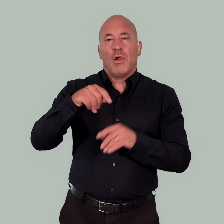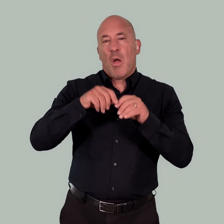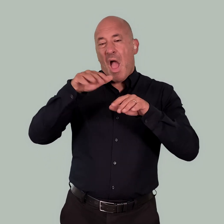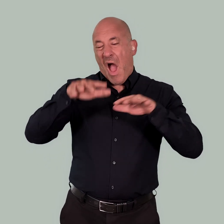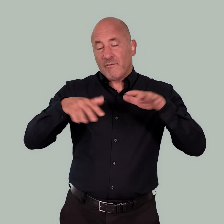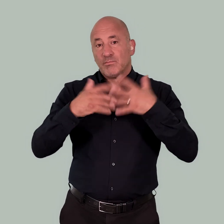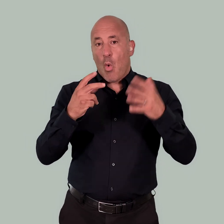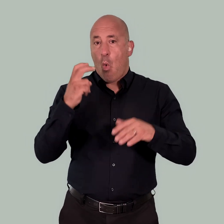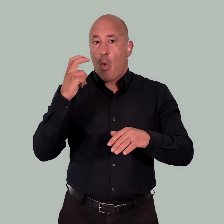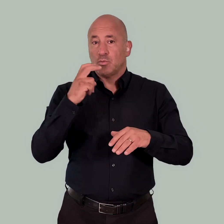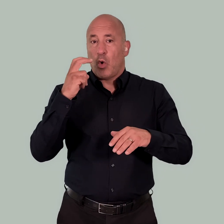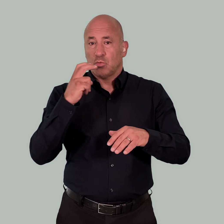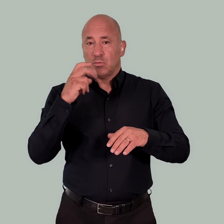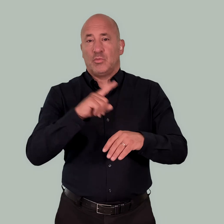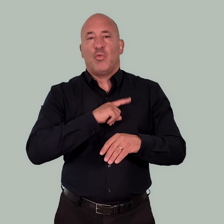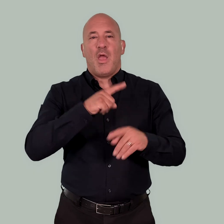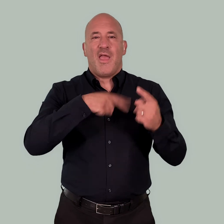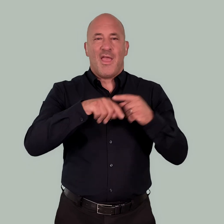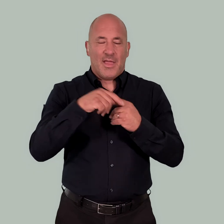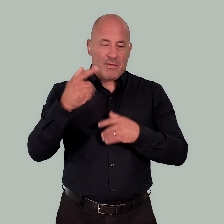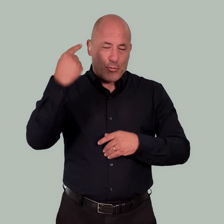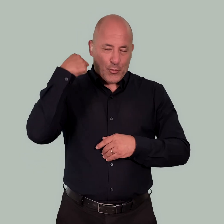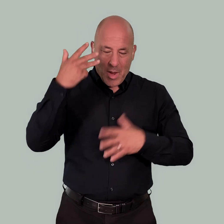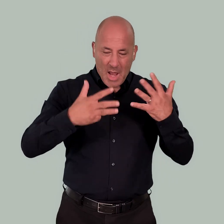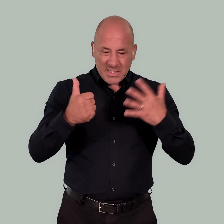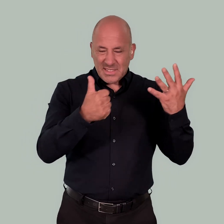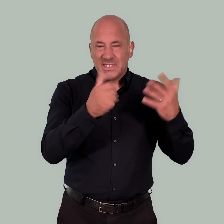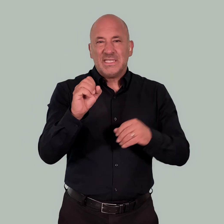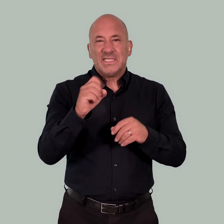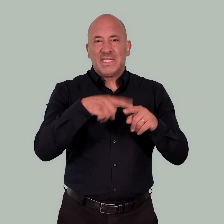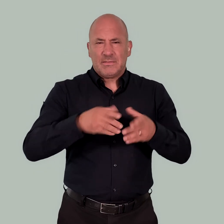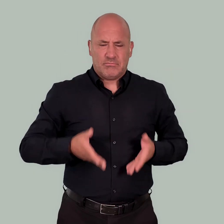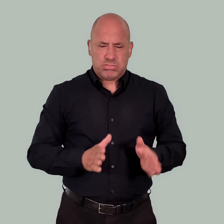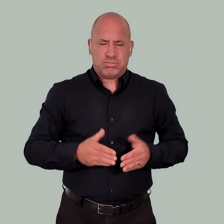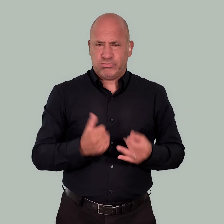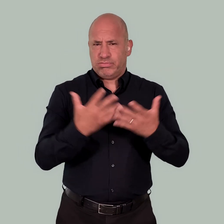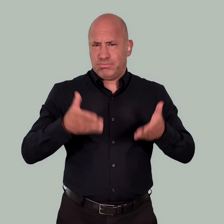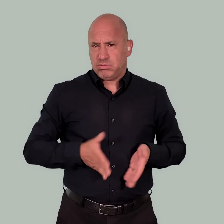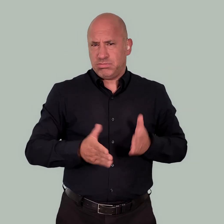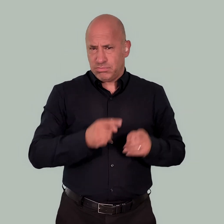has been getting on average older, as the larger cohort of the 1960s baby boomers